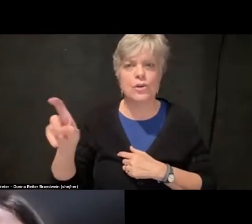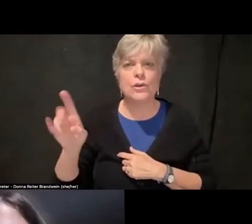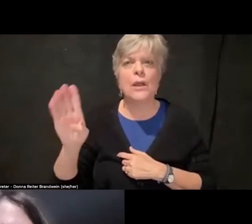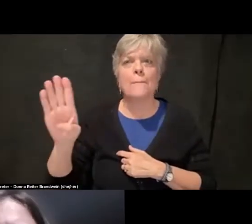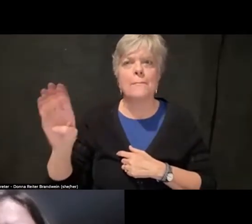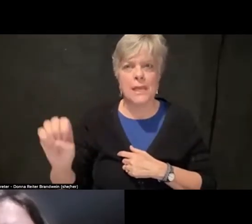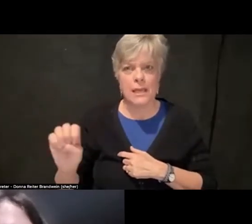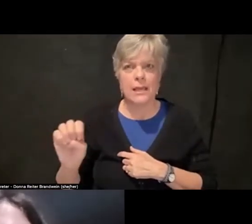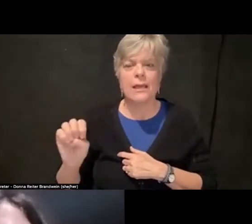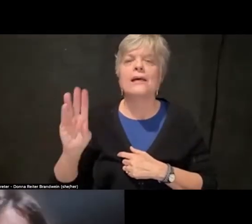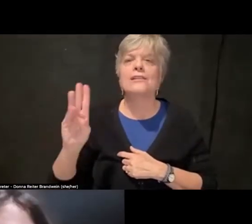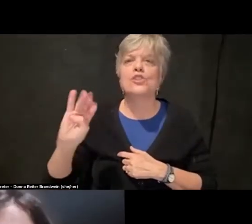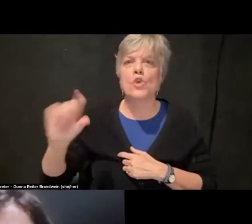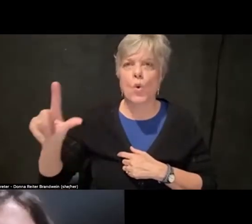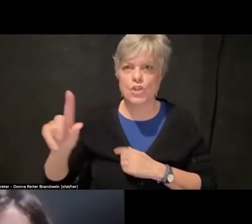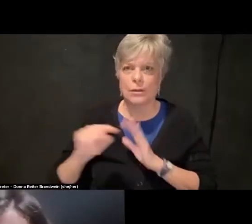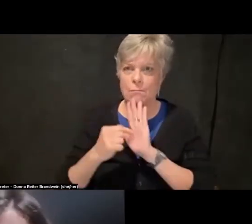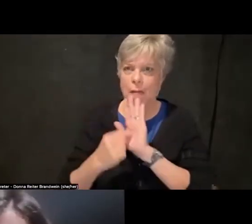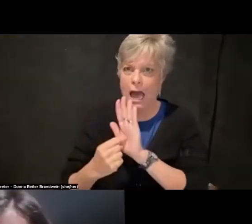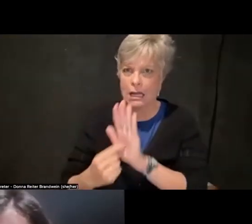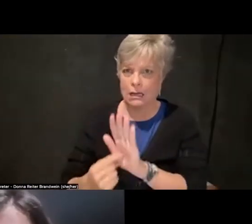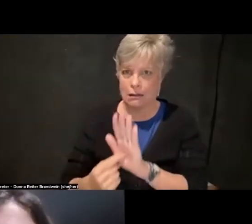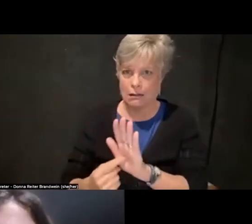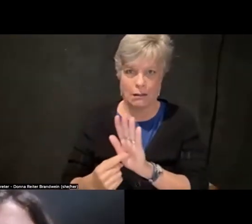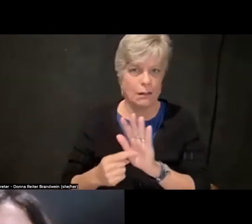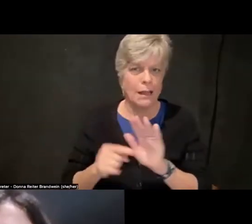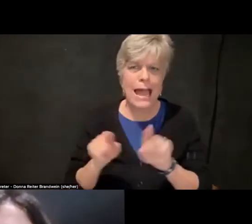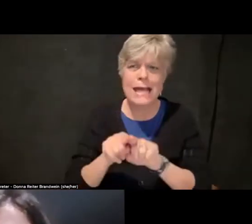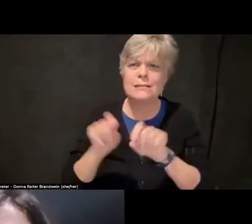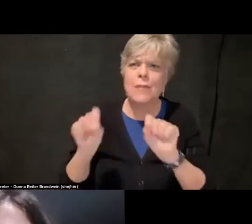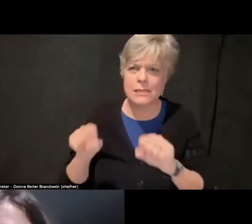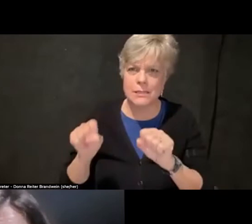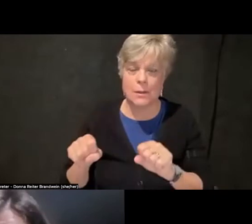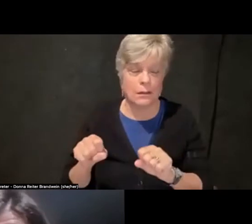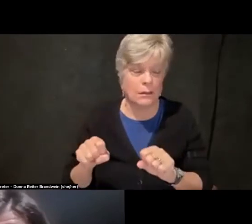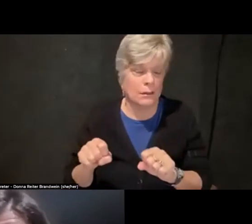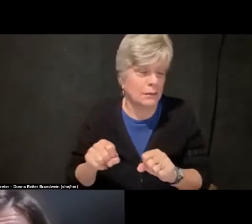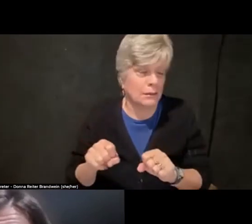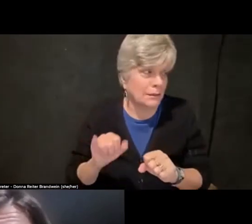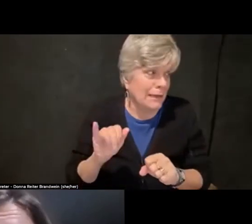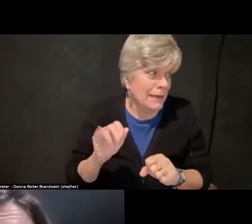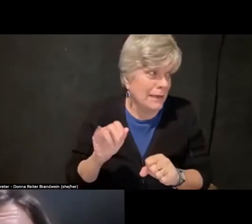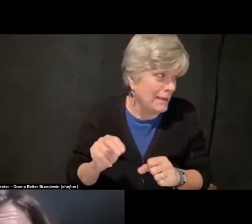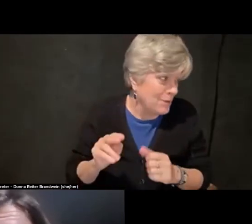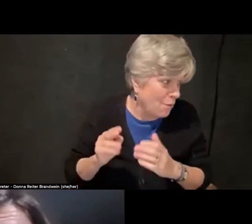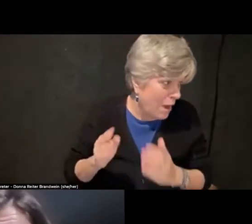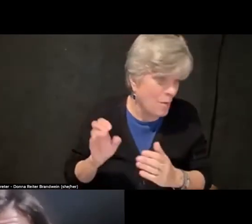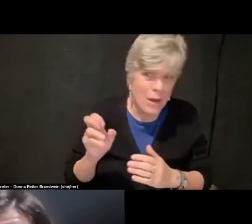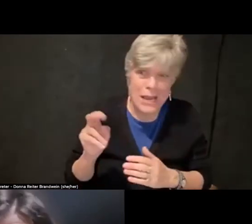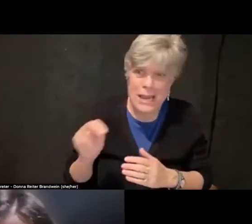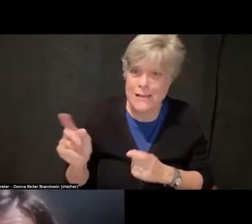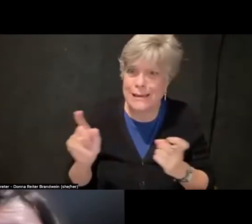in the way we even handle accommodations. Because in places that I've seen disability cultural centers thrive,